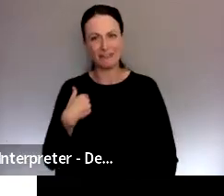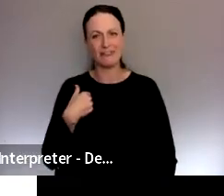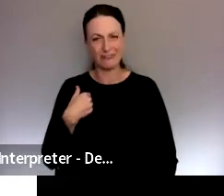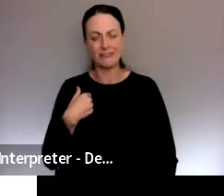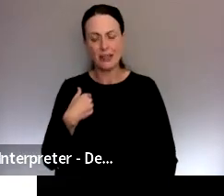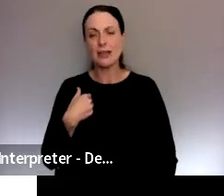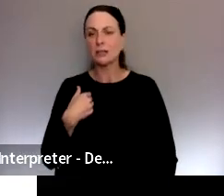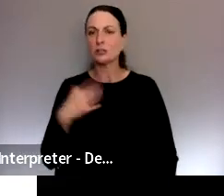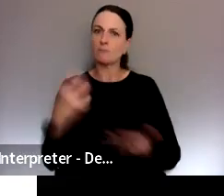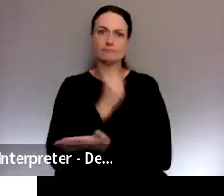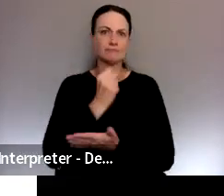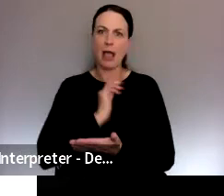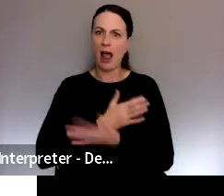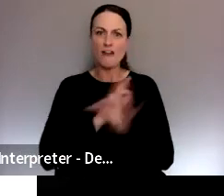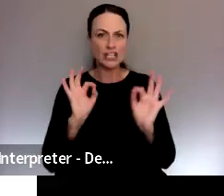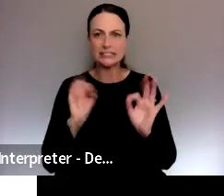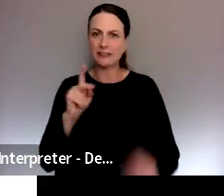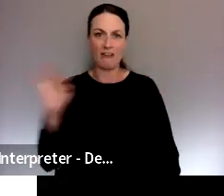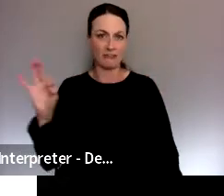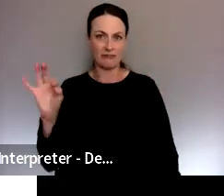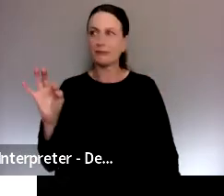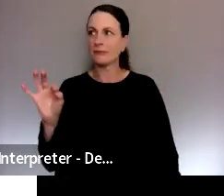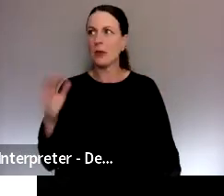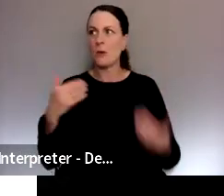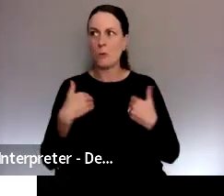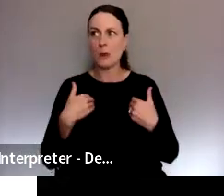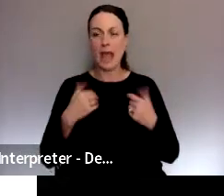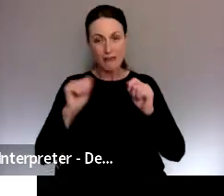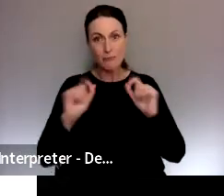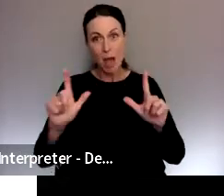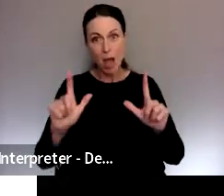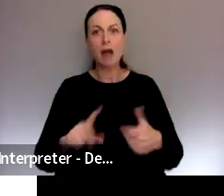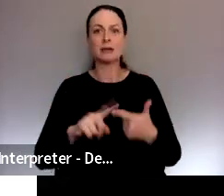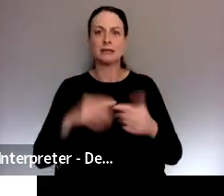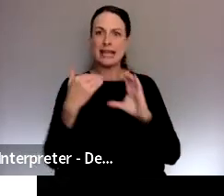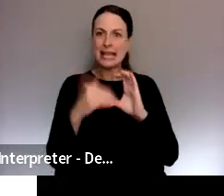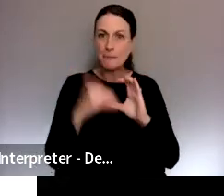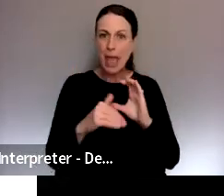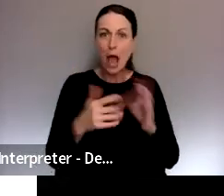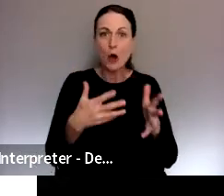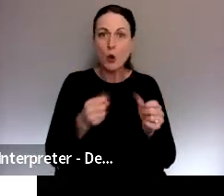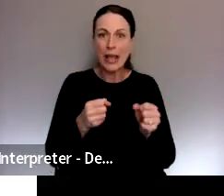So, really take advantage of our free stuff. We have blog and email quick tips